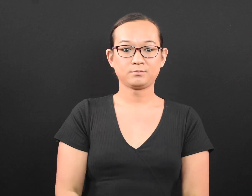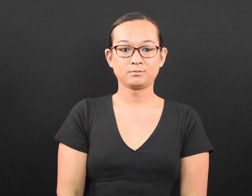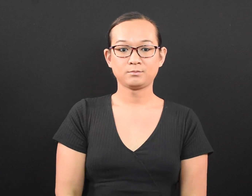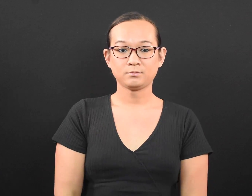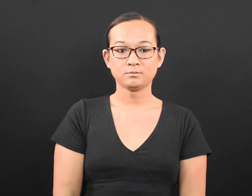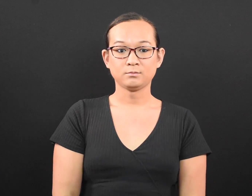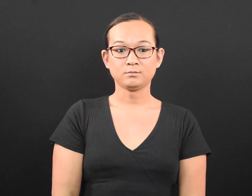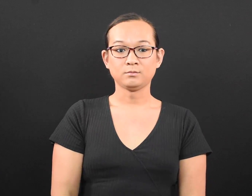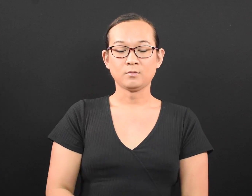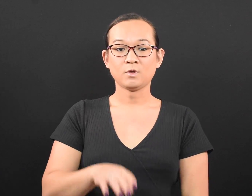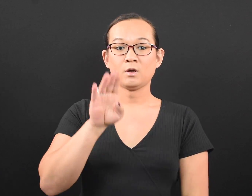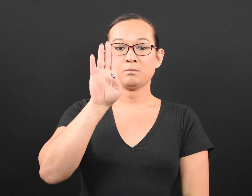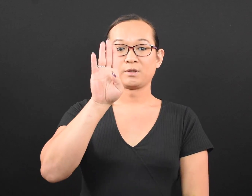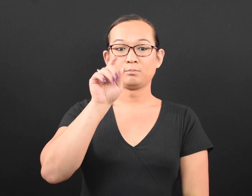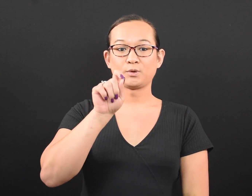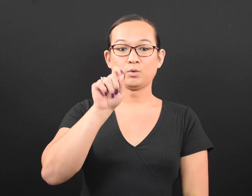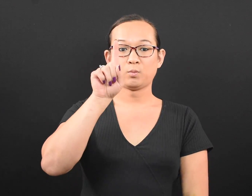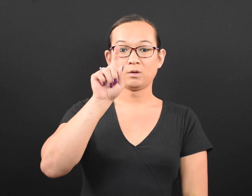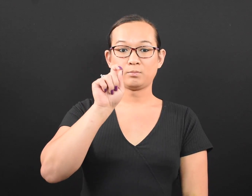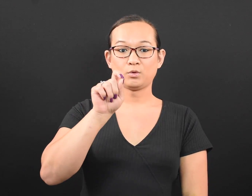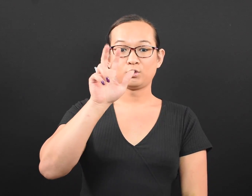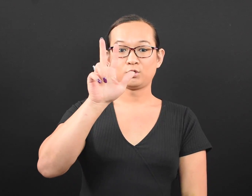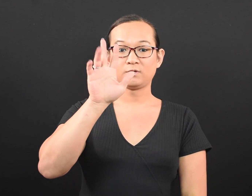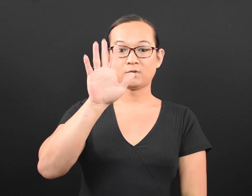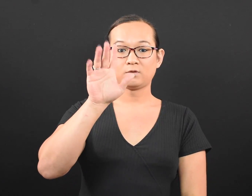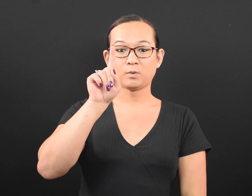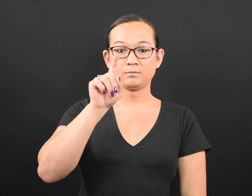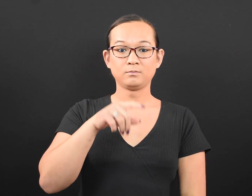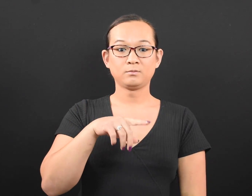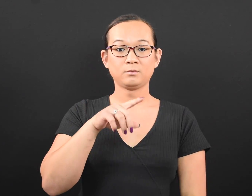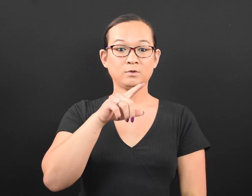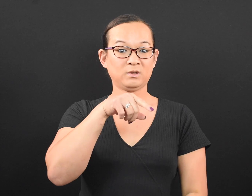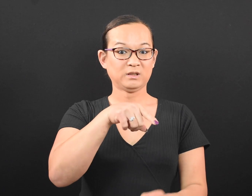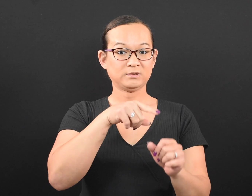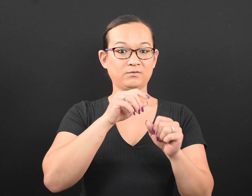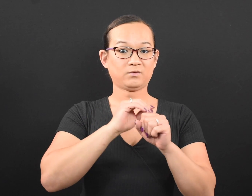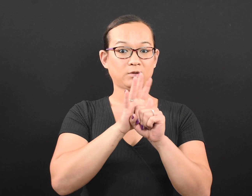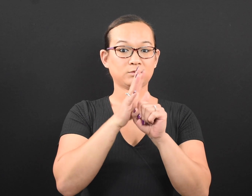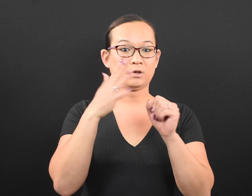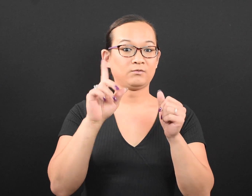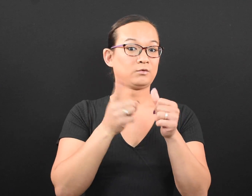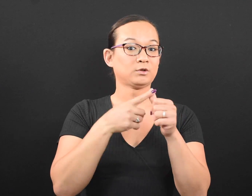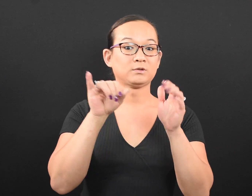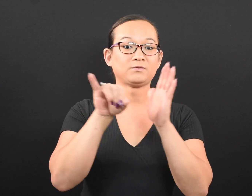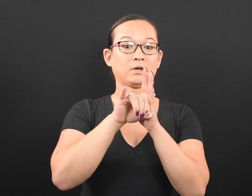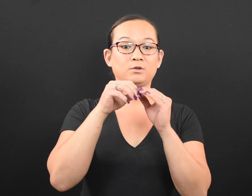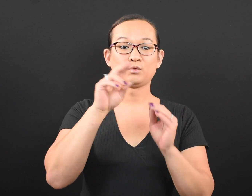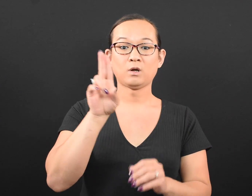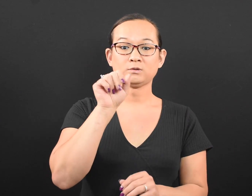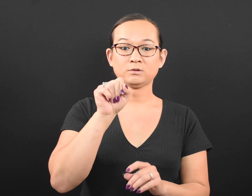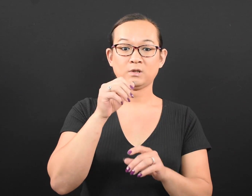This variant was first identified in the US at the end of January 2021.